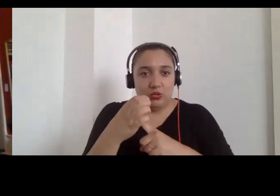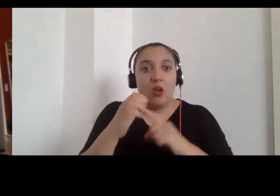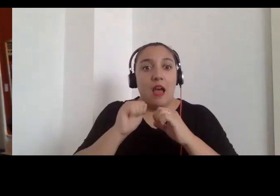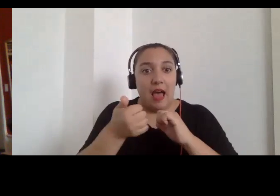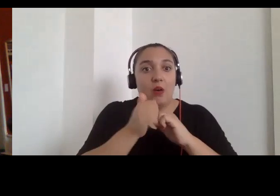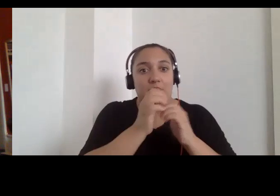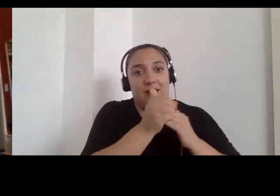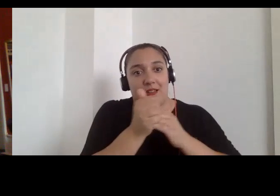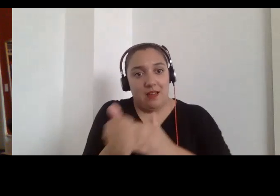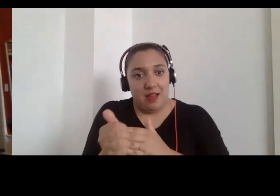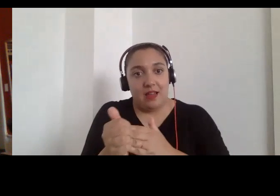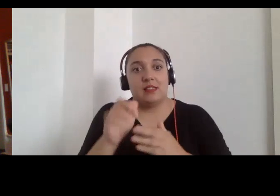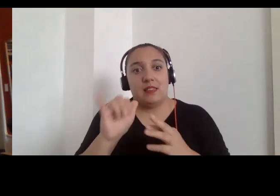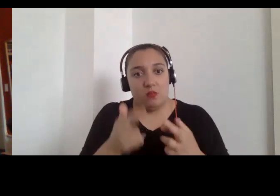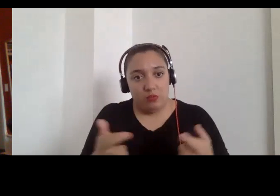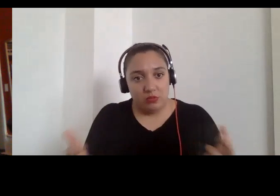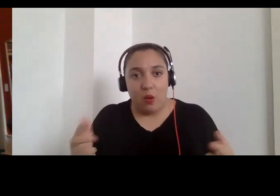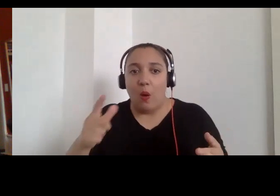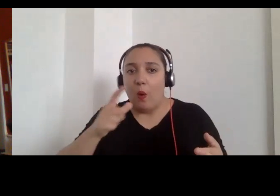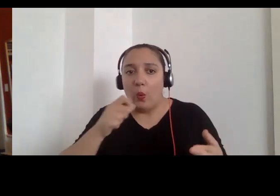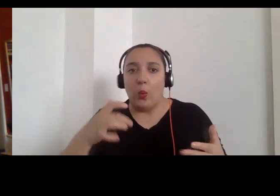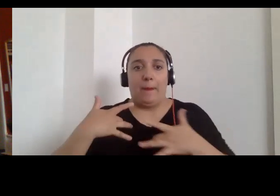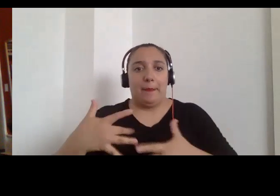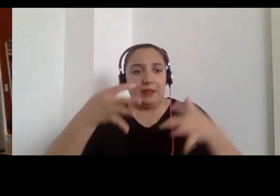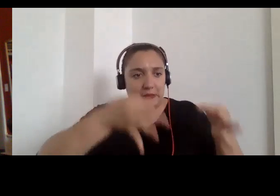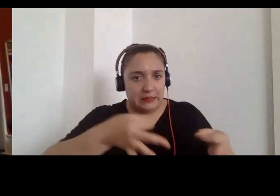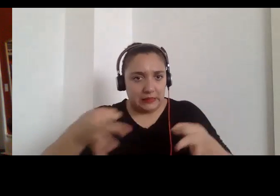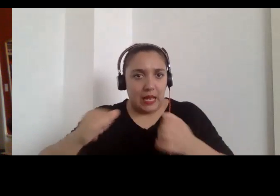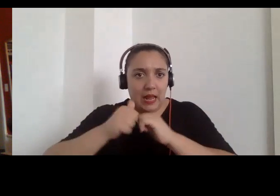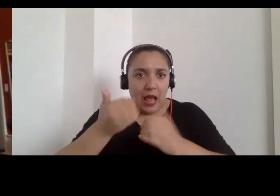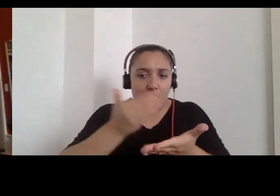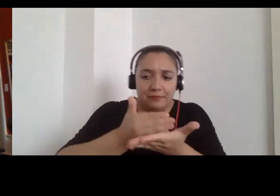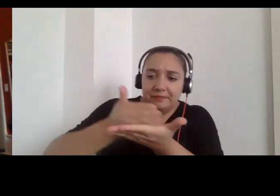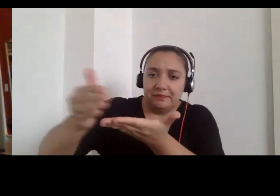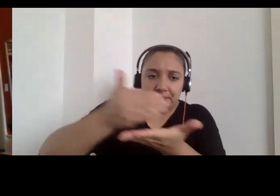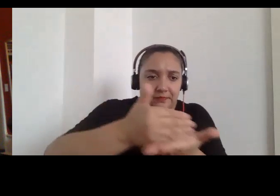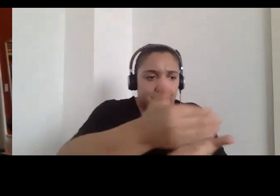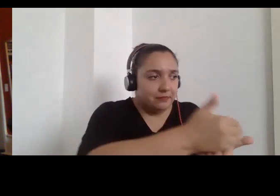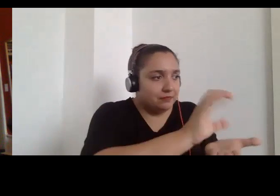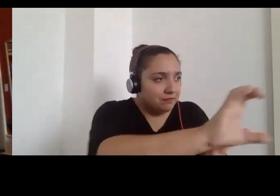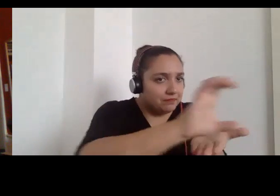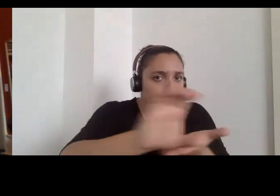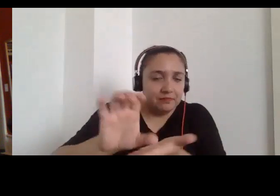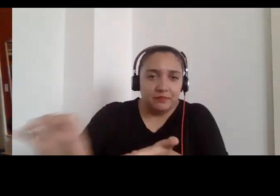are available to, who makes the decisions about how things are distributed and who is visible and who can make work